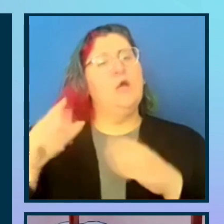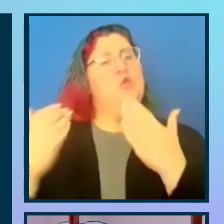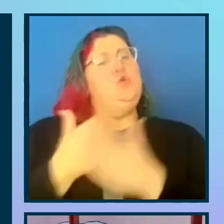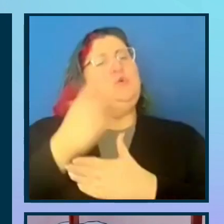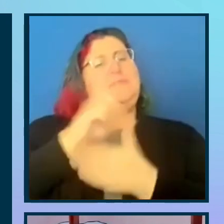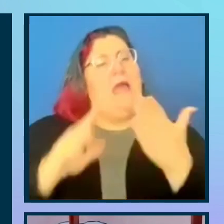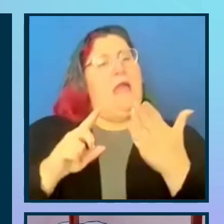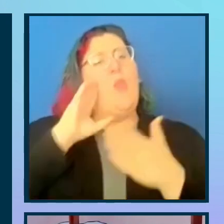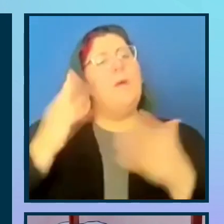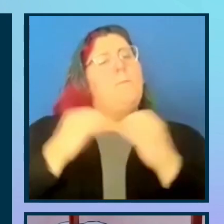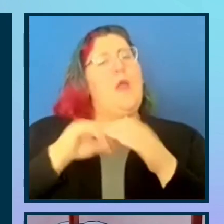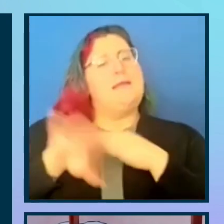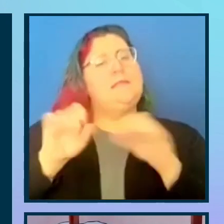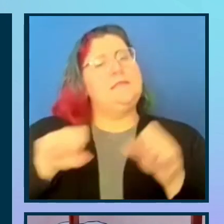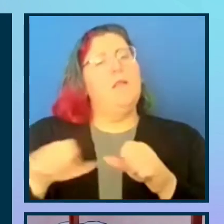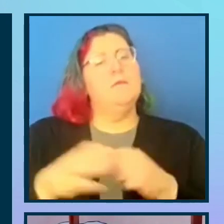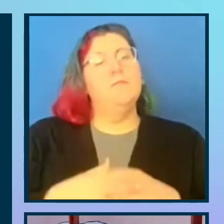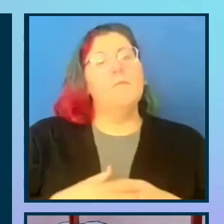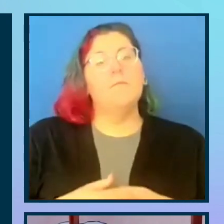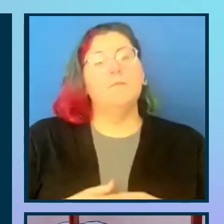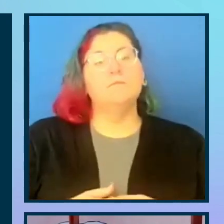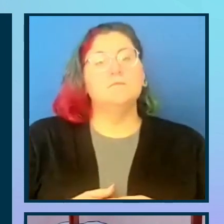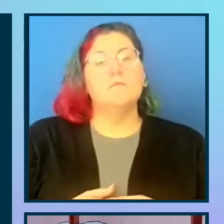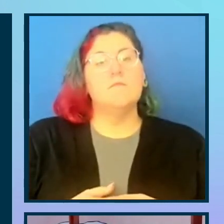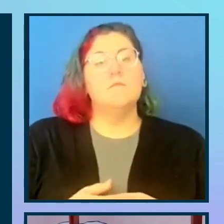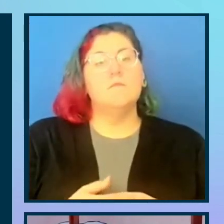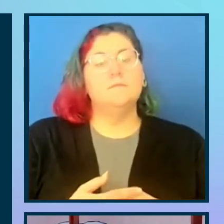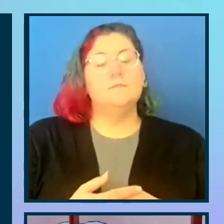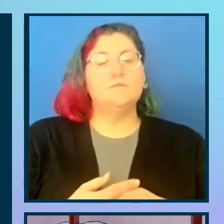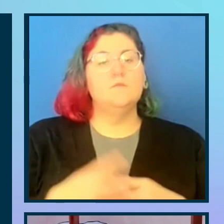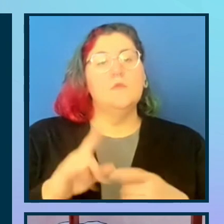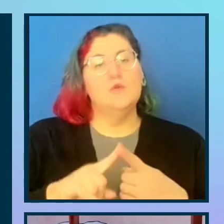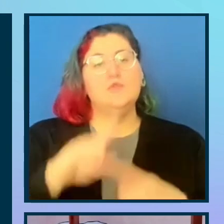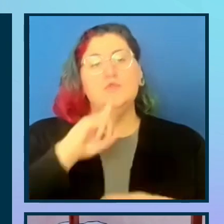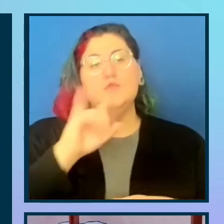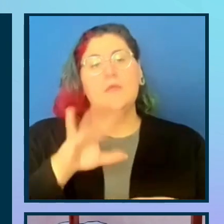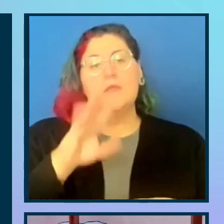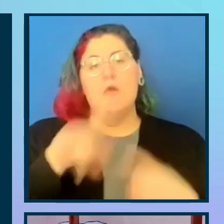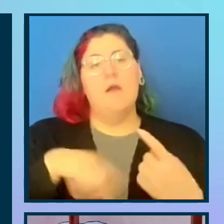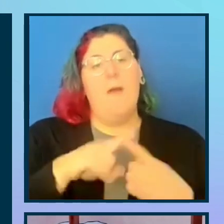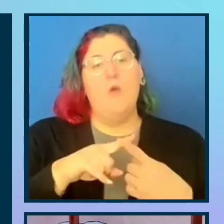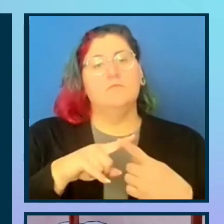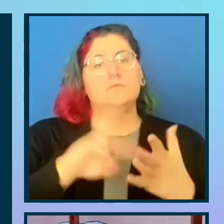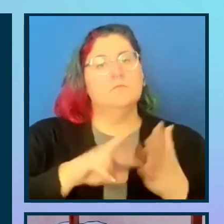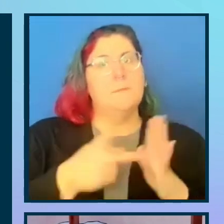so in order to really talk about what this is, kinda have to talk about how it started,